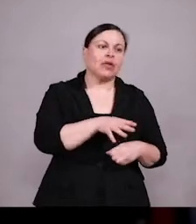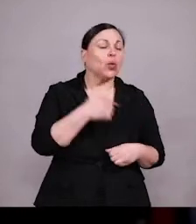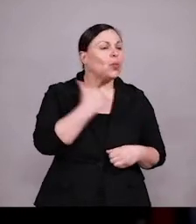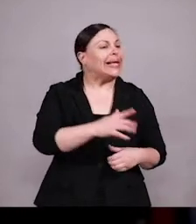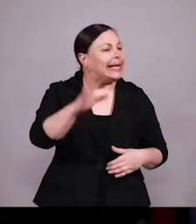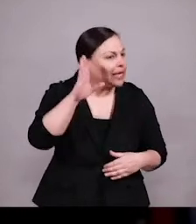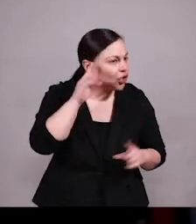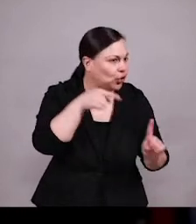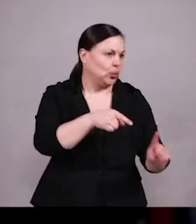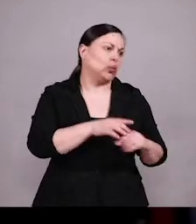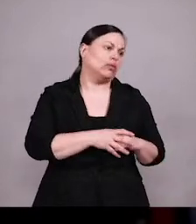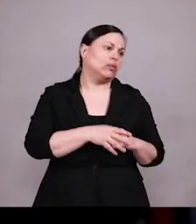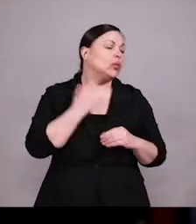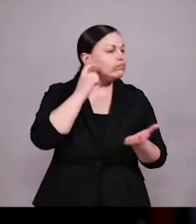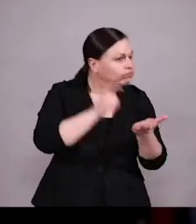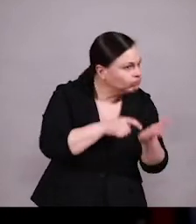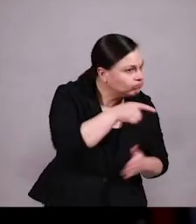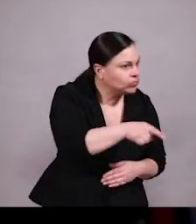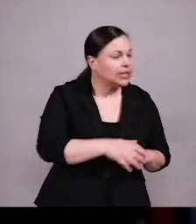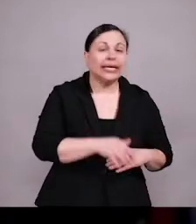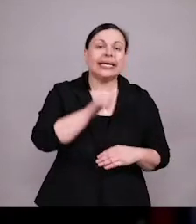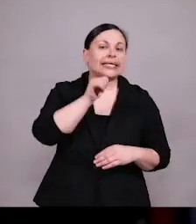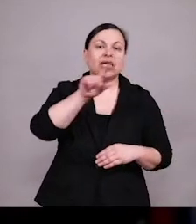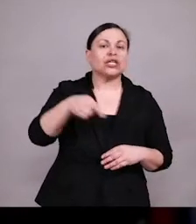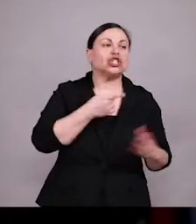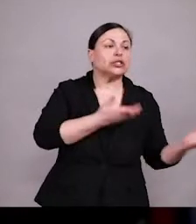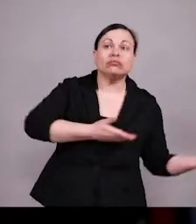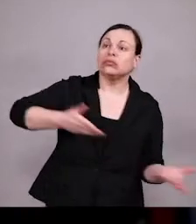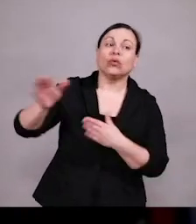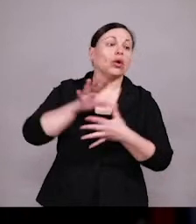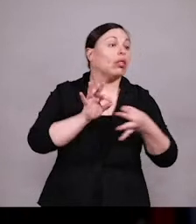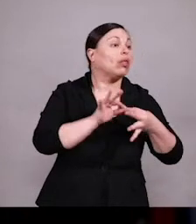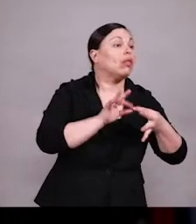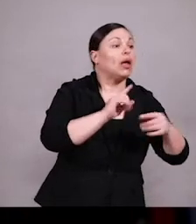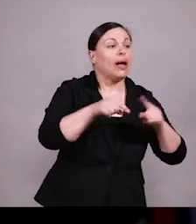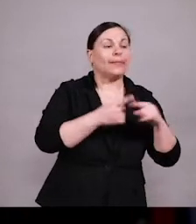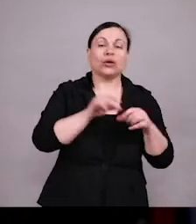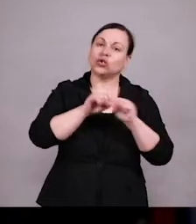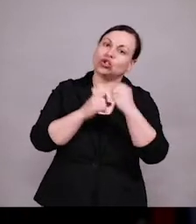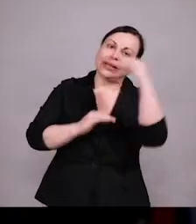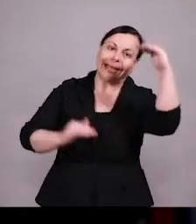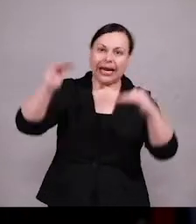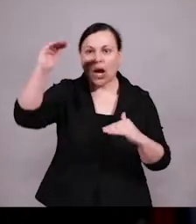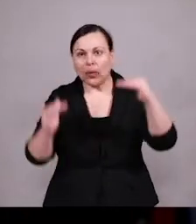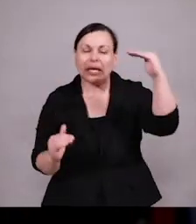been heard it's not just raising their voices on matters of social inequities or injustice.